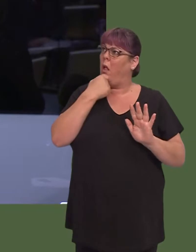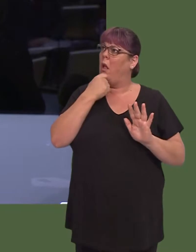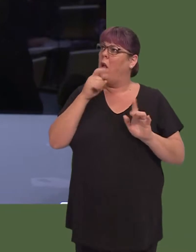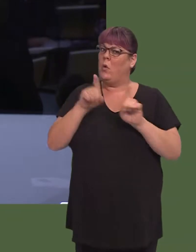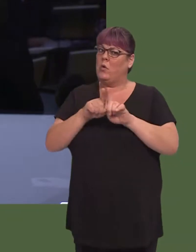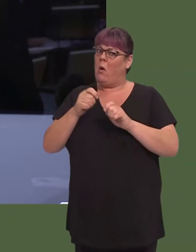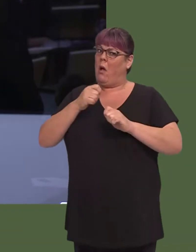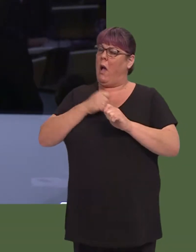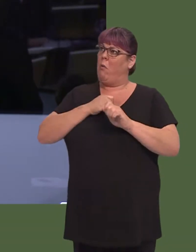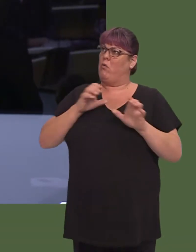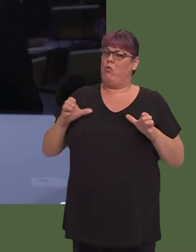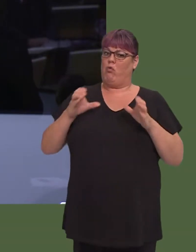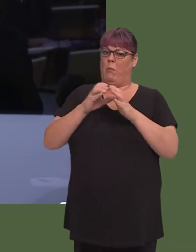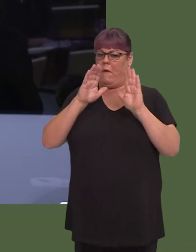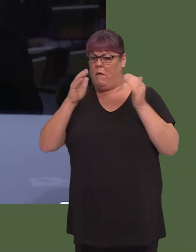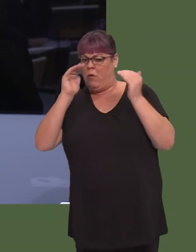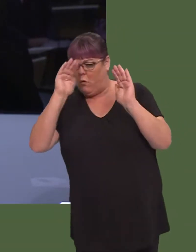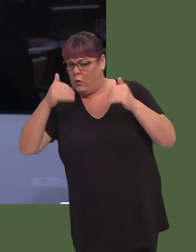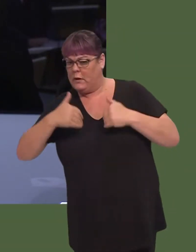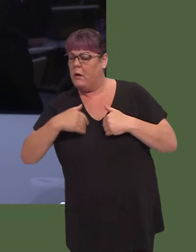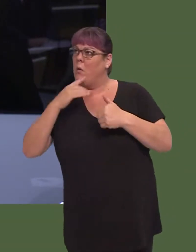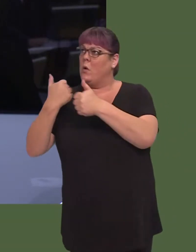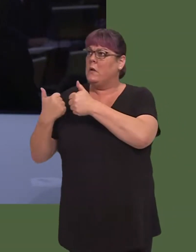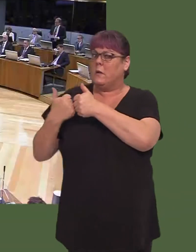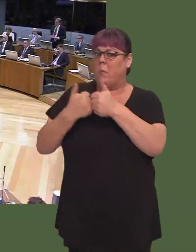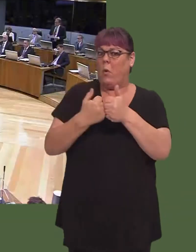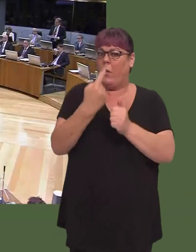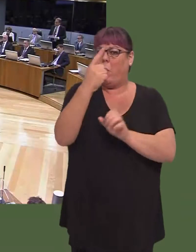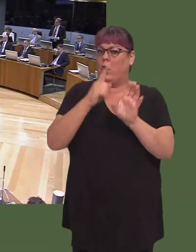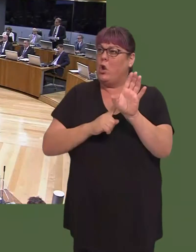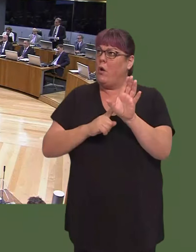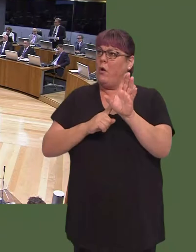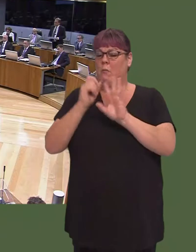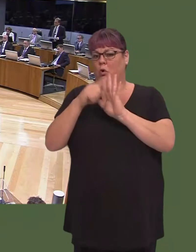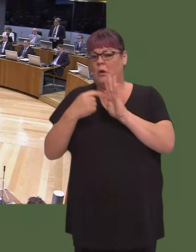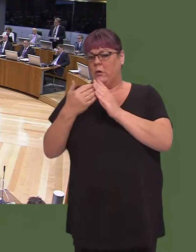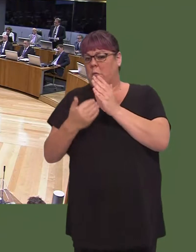implications of demographic change and in preparation for the implications of Brexit.